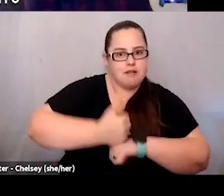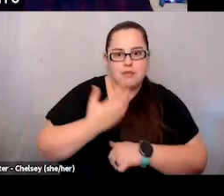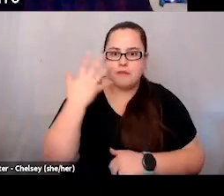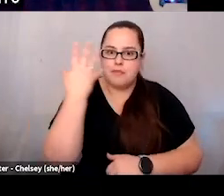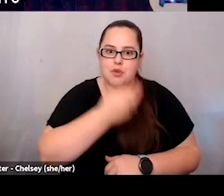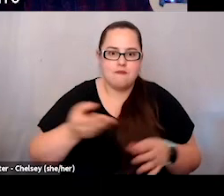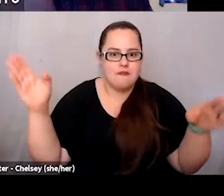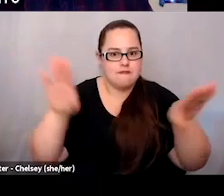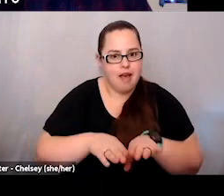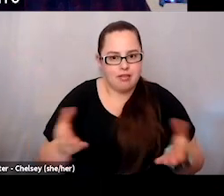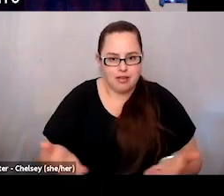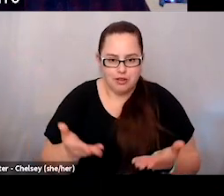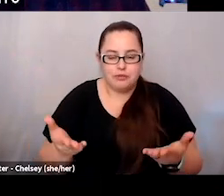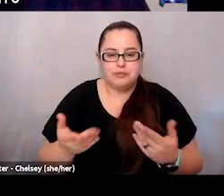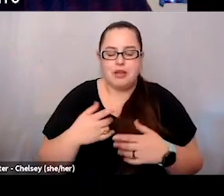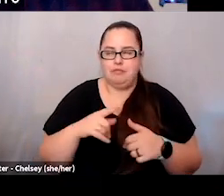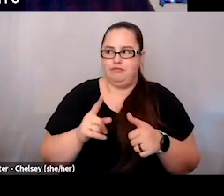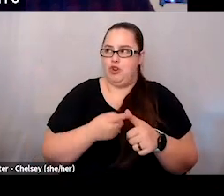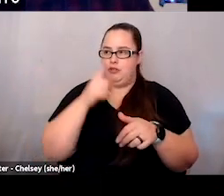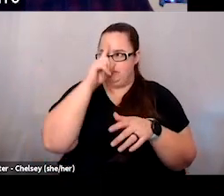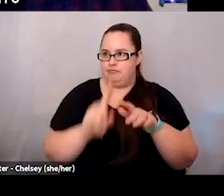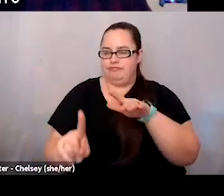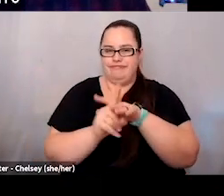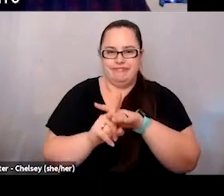first thing that came to mind was that, you know, God didn't create the valley, it was